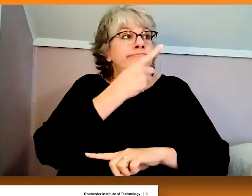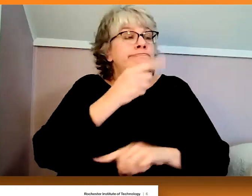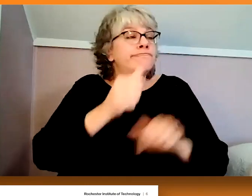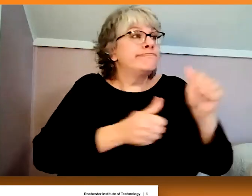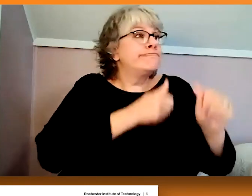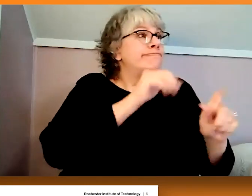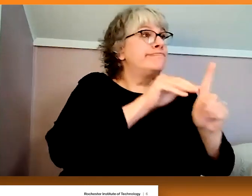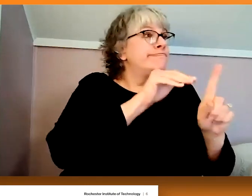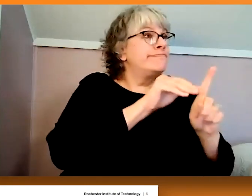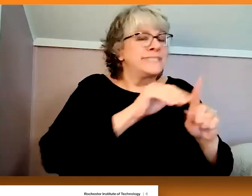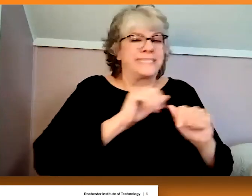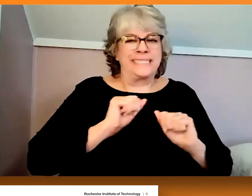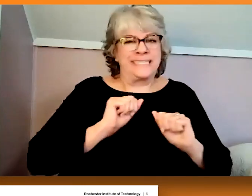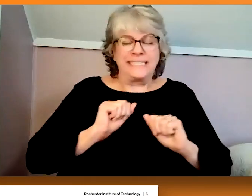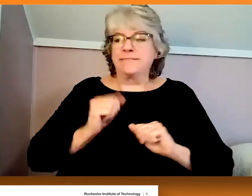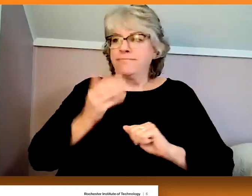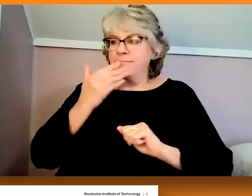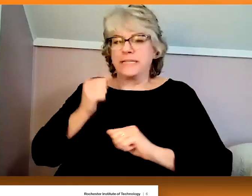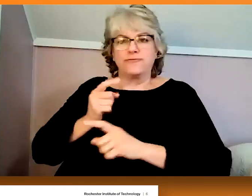I can get you in touch with the right person.